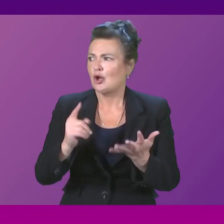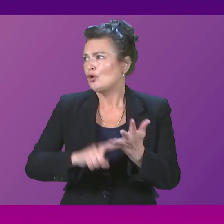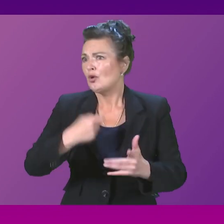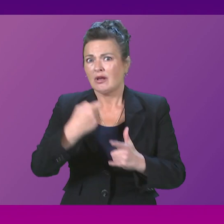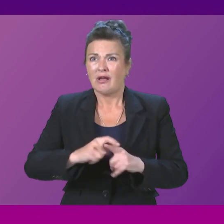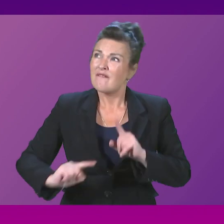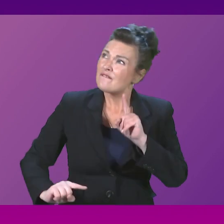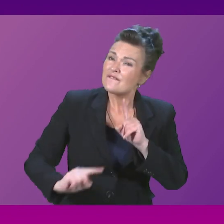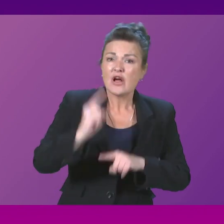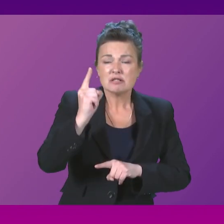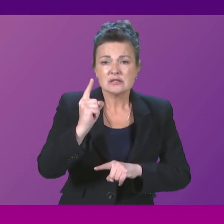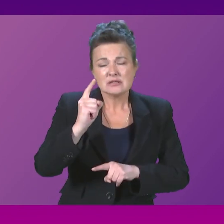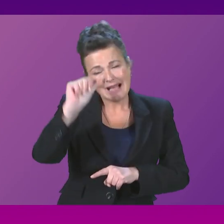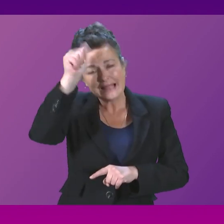has its first Hindu Prime Minister.